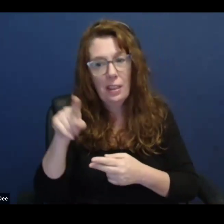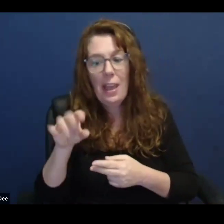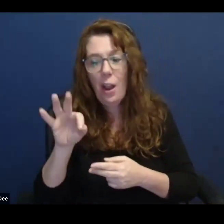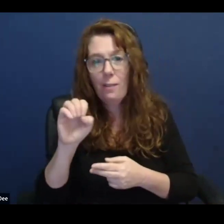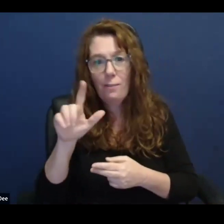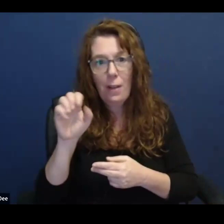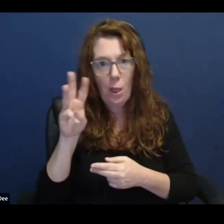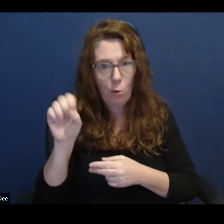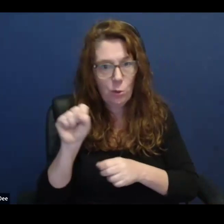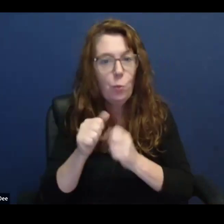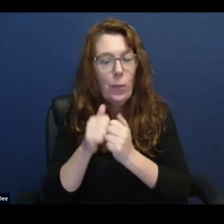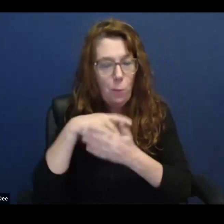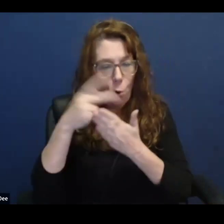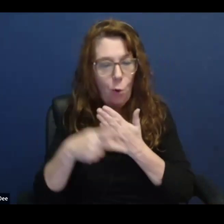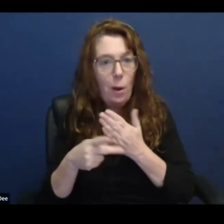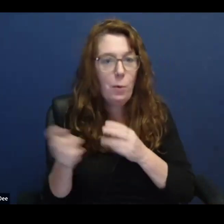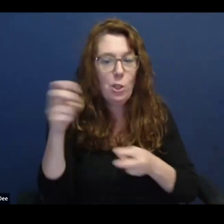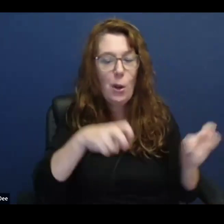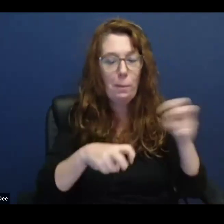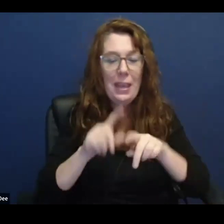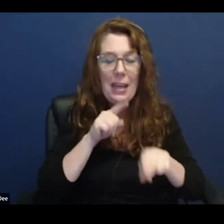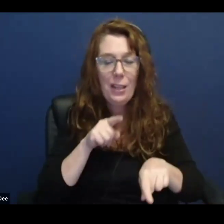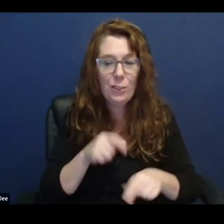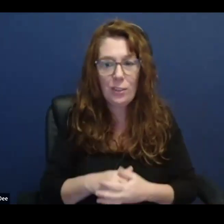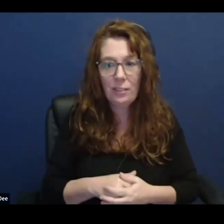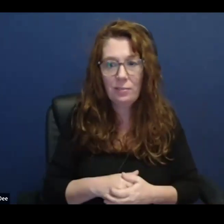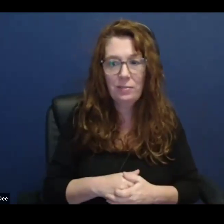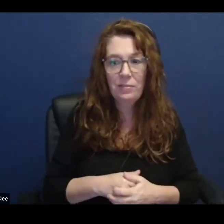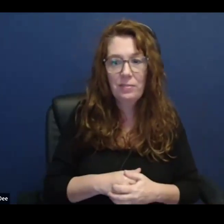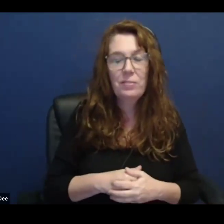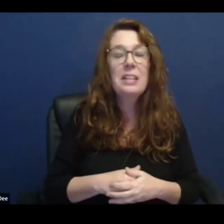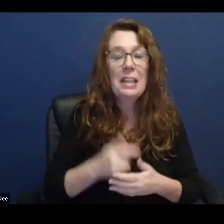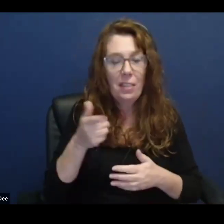are jumping right in and answering questions and Tanner has provided a link to our contact